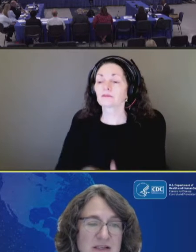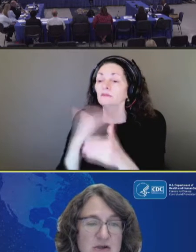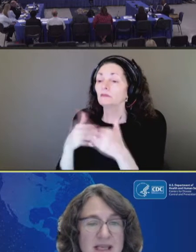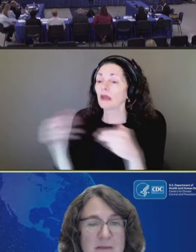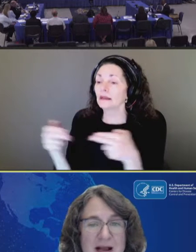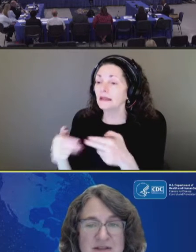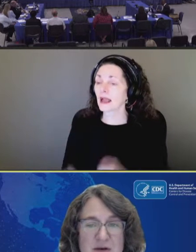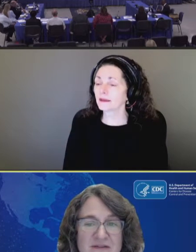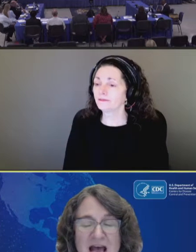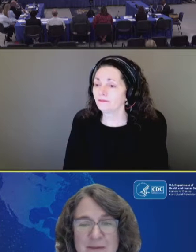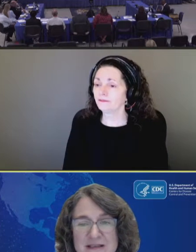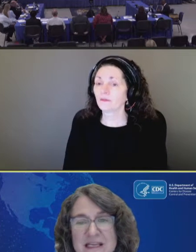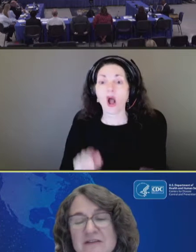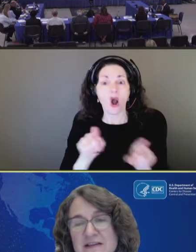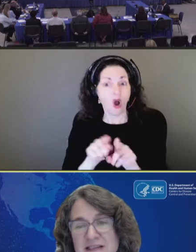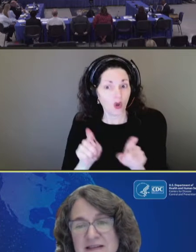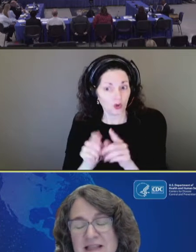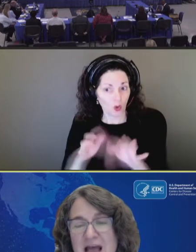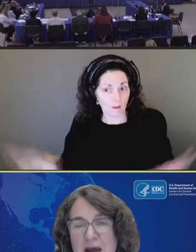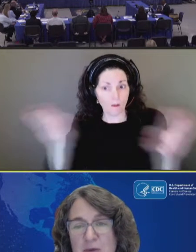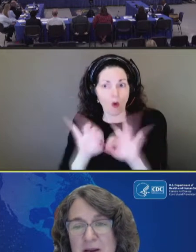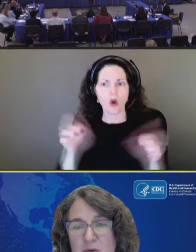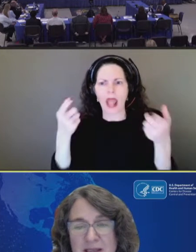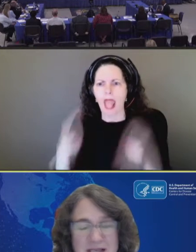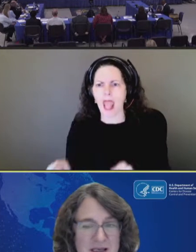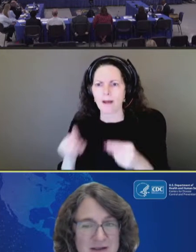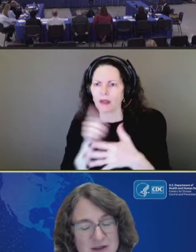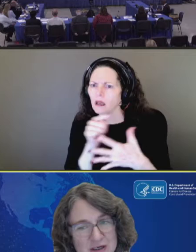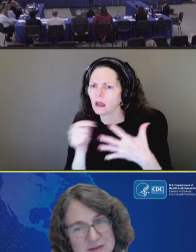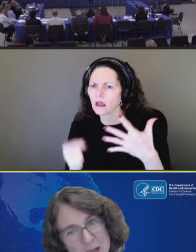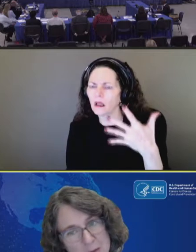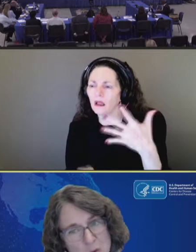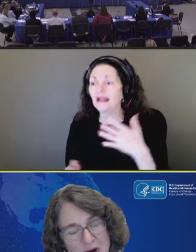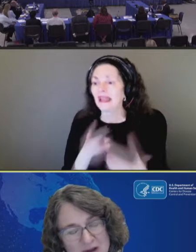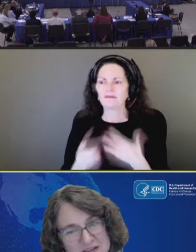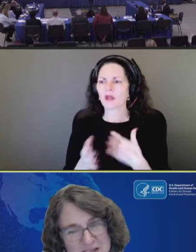Additional key milestones have happened even since the outbreak really started to become more of a